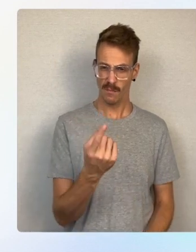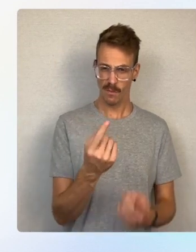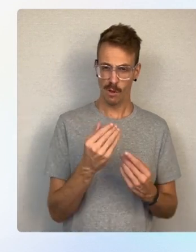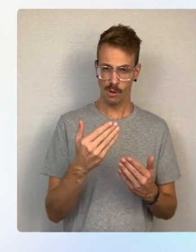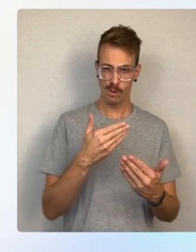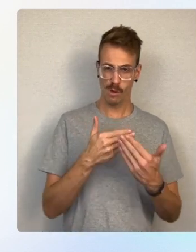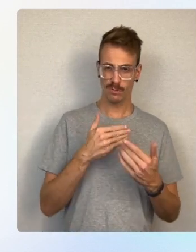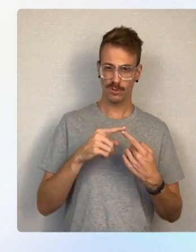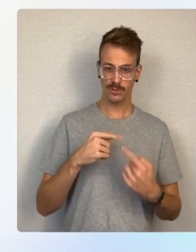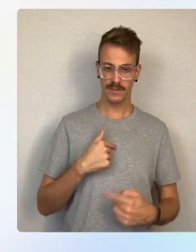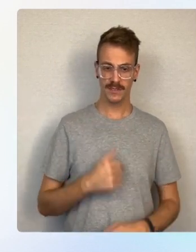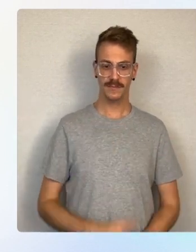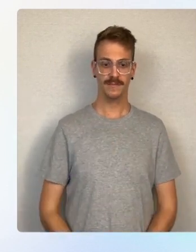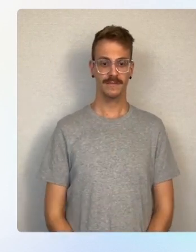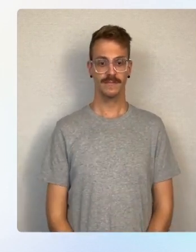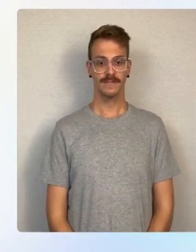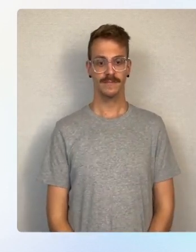[Woman] Move closer to me.